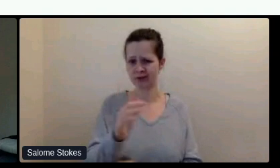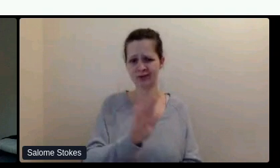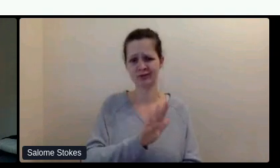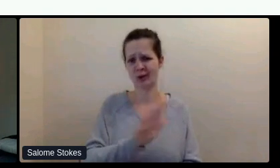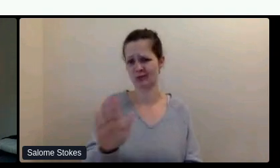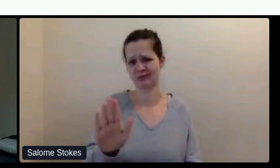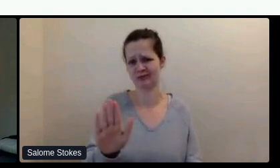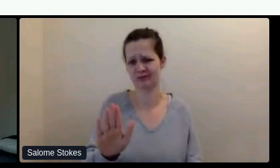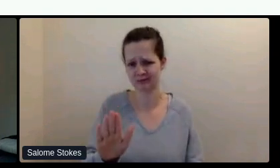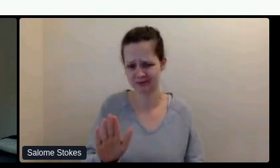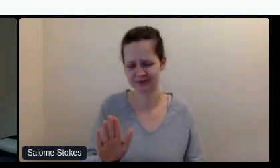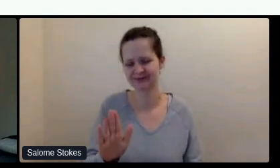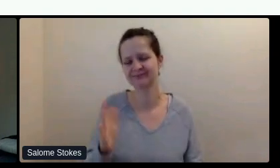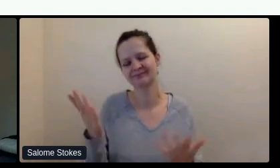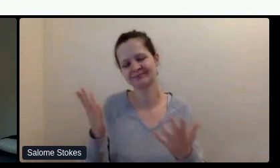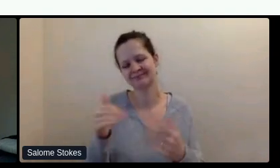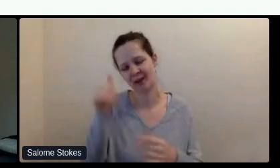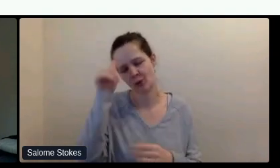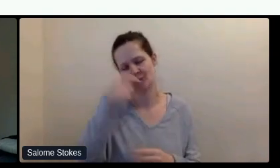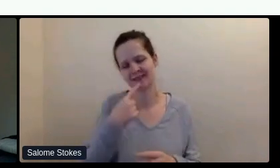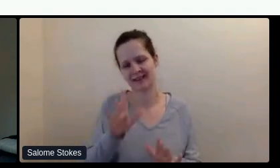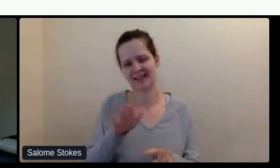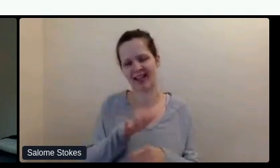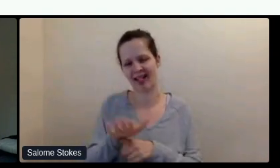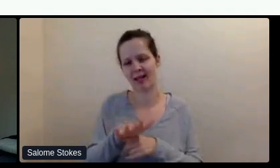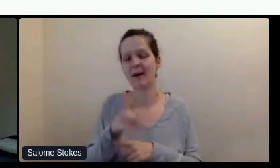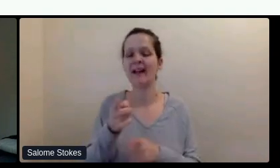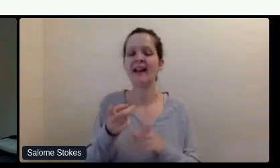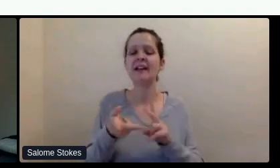but obviously sometimes you do have to but if you can use HTML